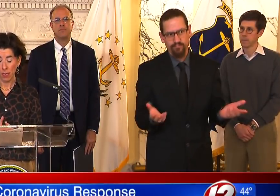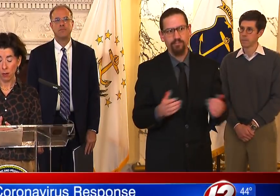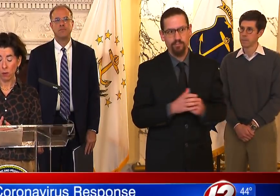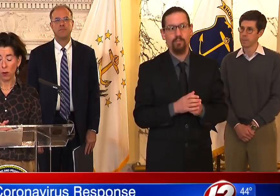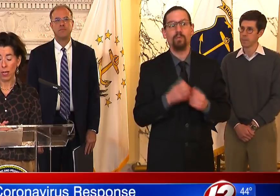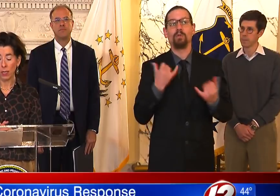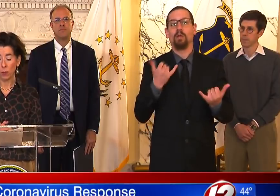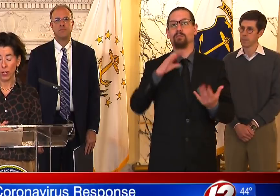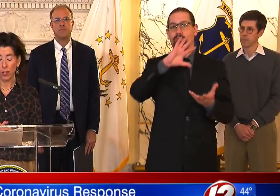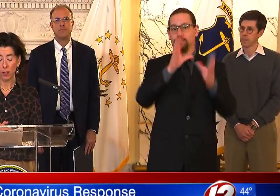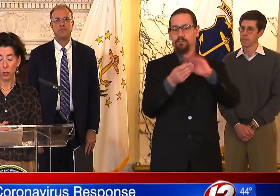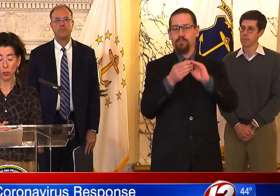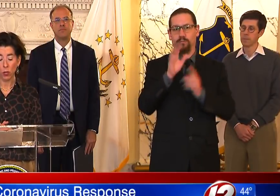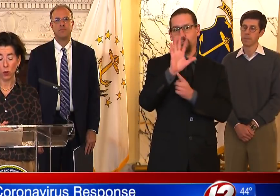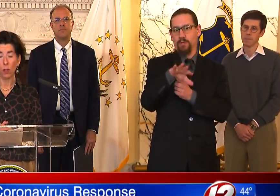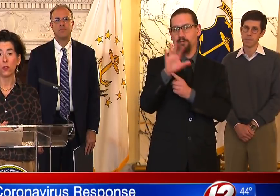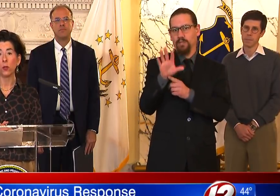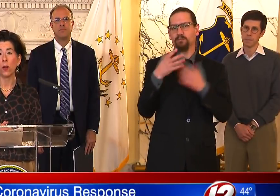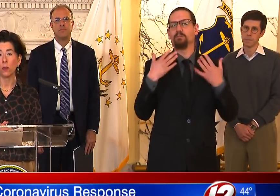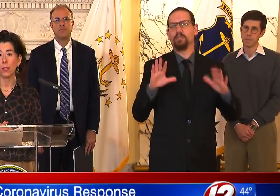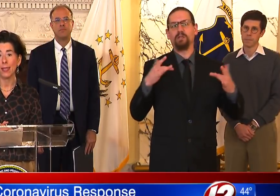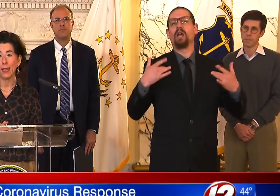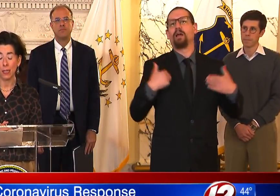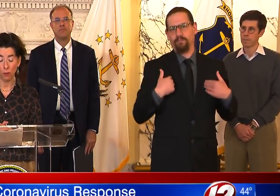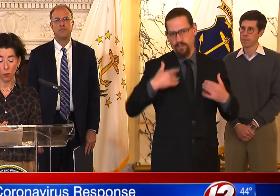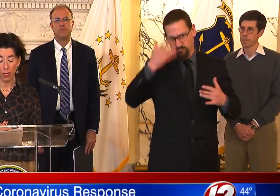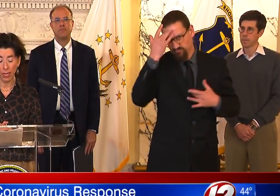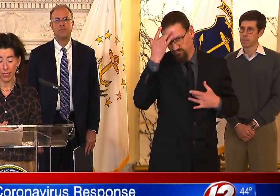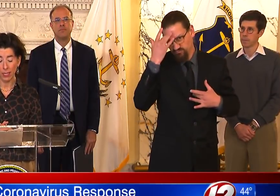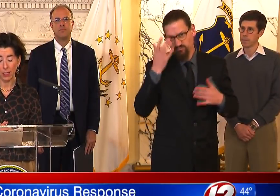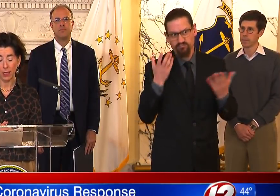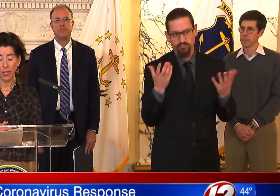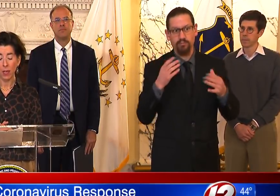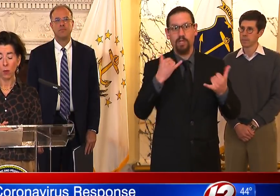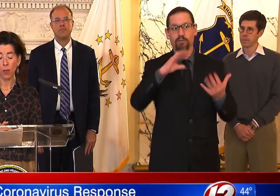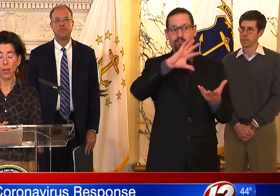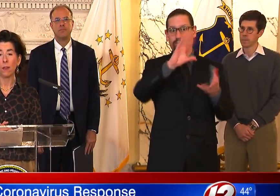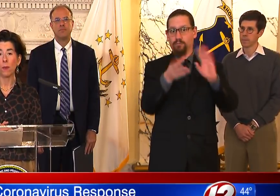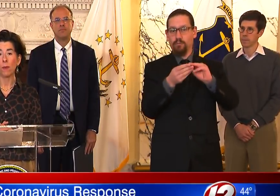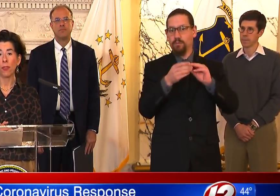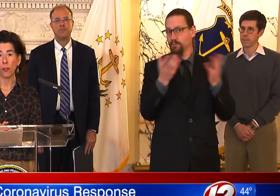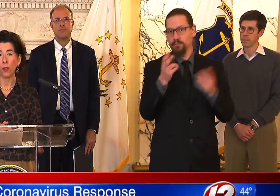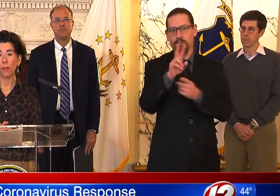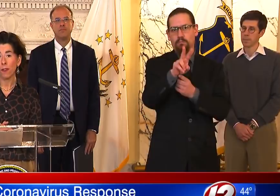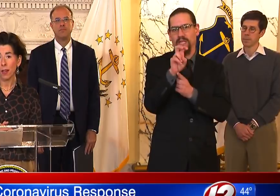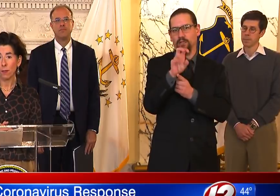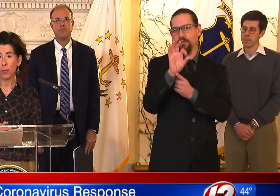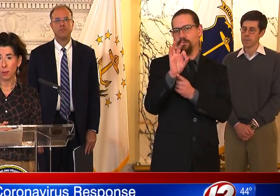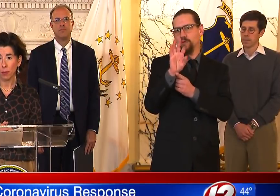DEATH RELATED TO CORONAVIRUS. WE NOW HAVE 55 NEW CASES.